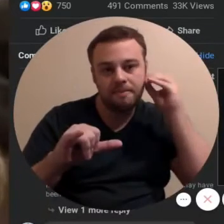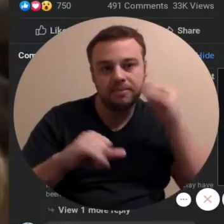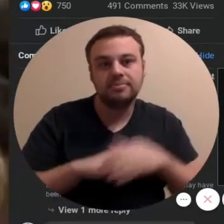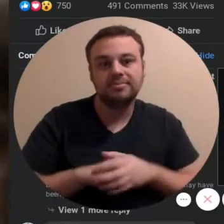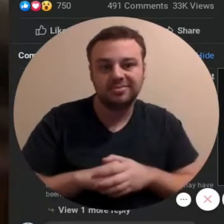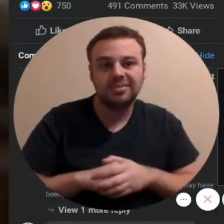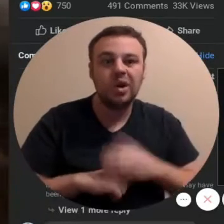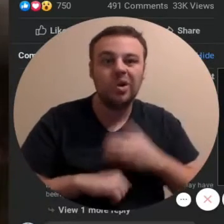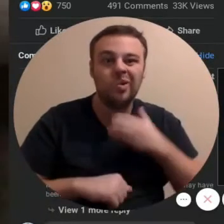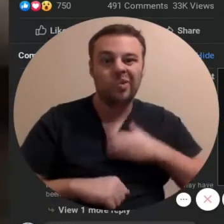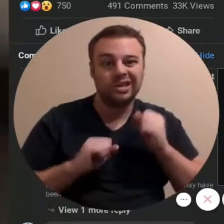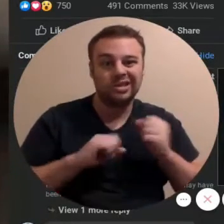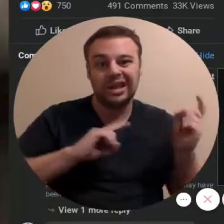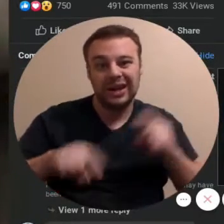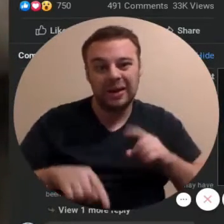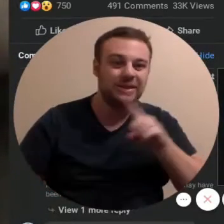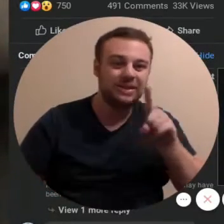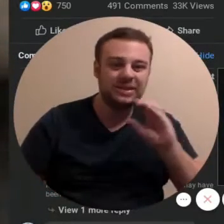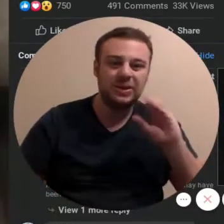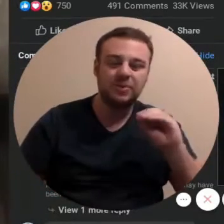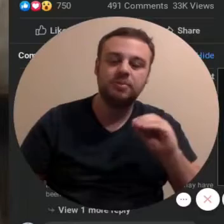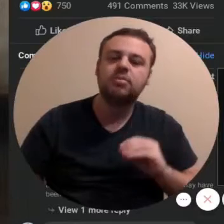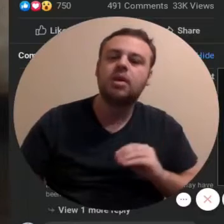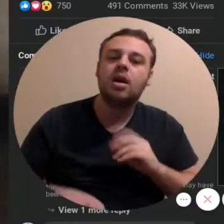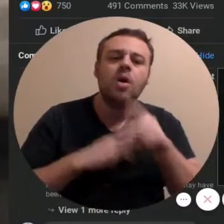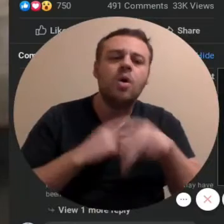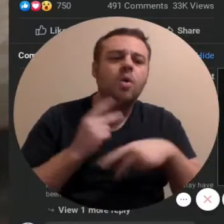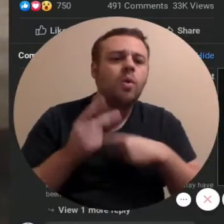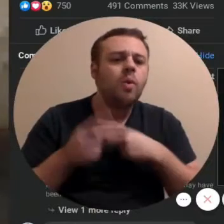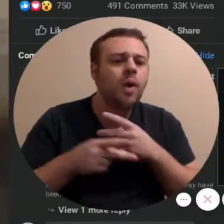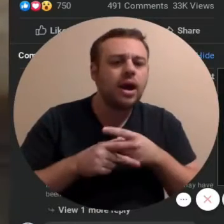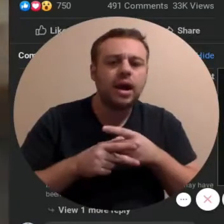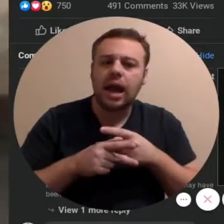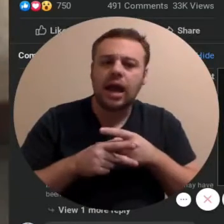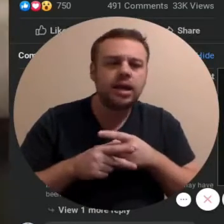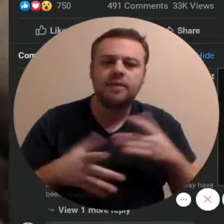What type of enrichment do they do for Pedro? Do you know? Is Janice still here?